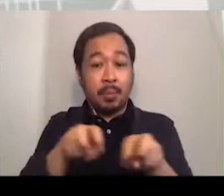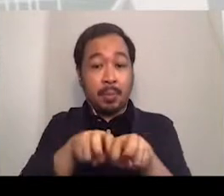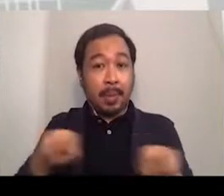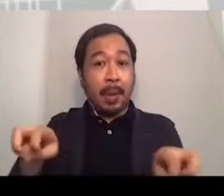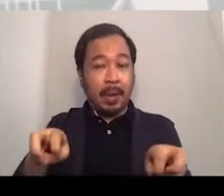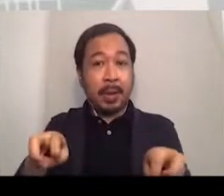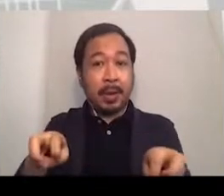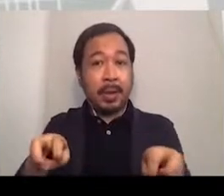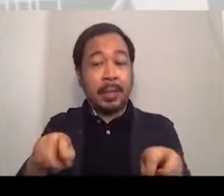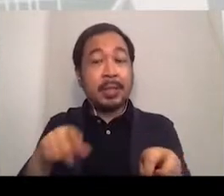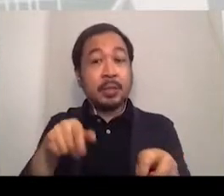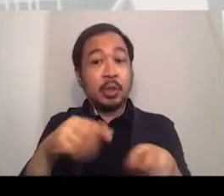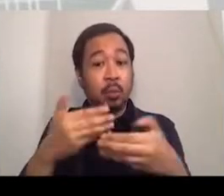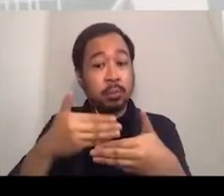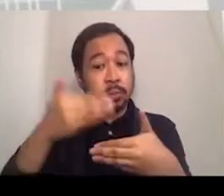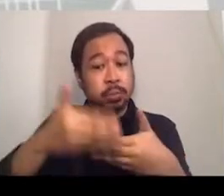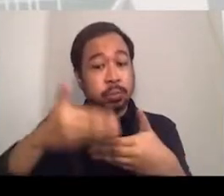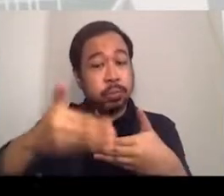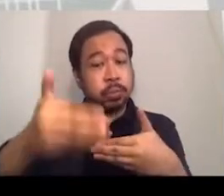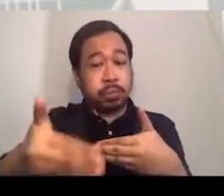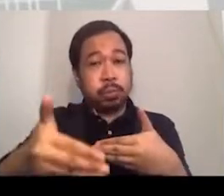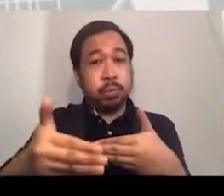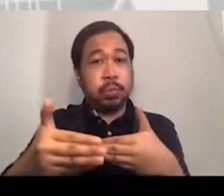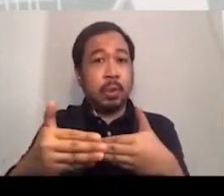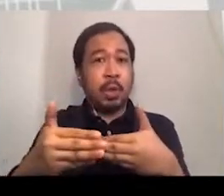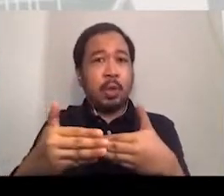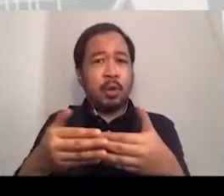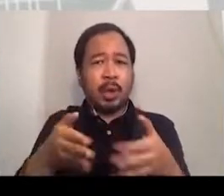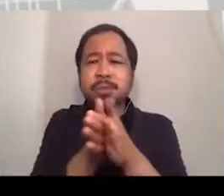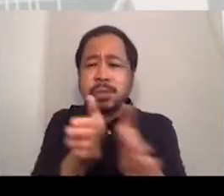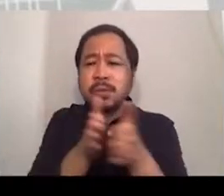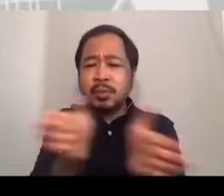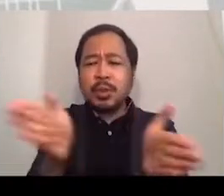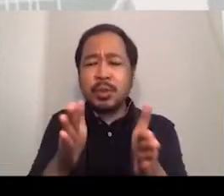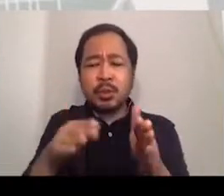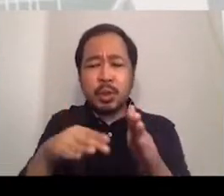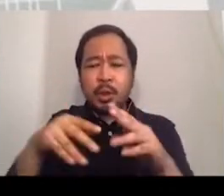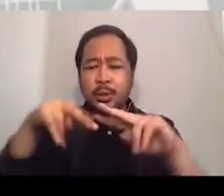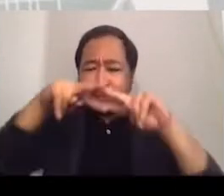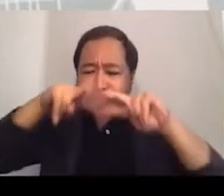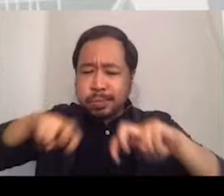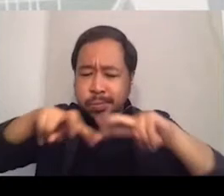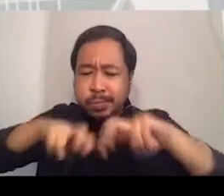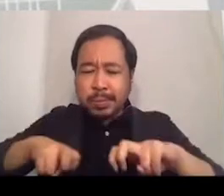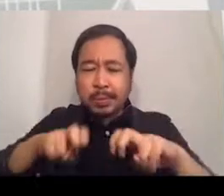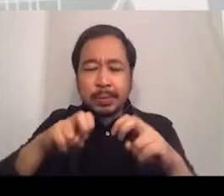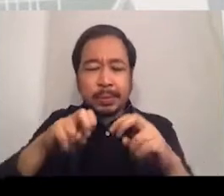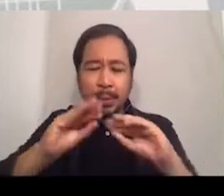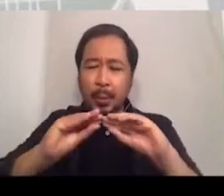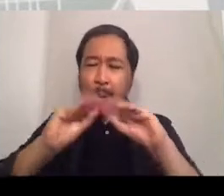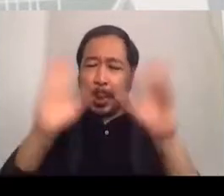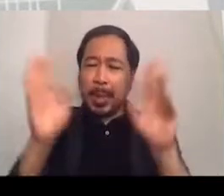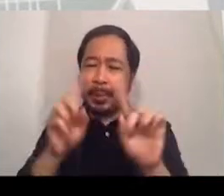that will dig deeper on the specific issues raised by the conversation today.